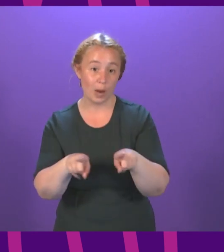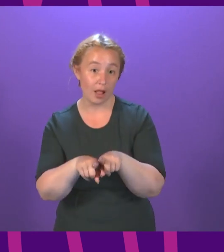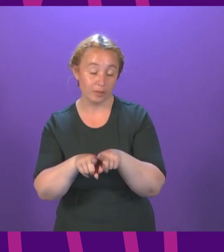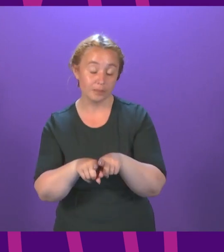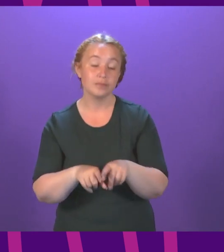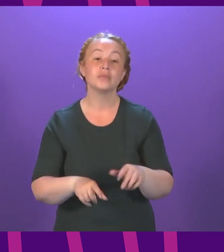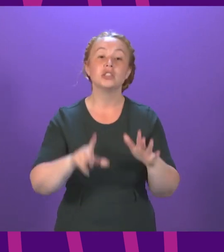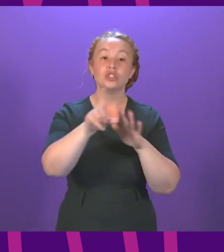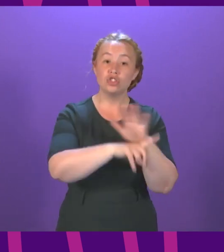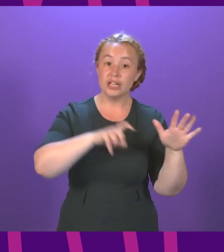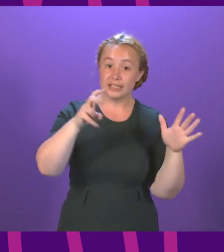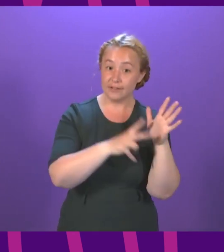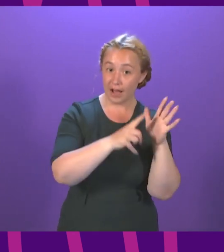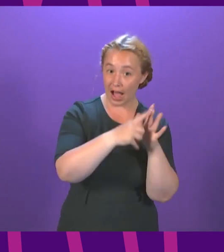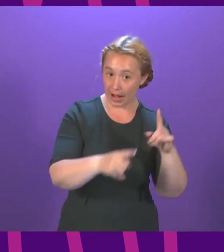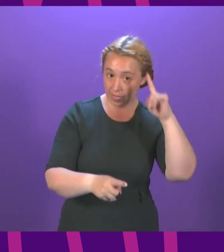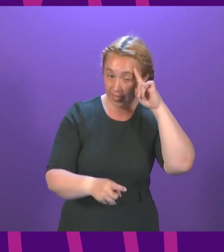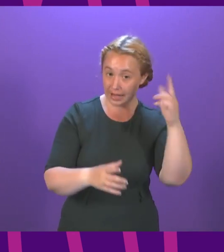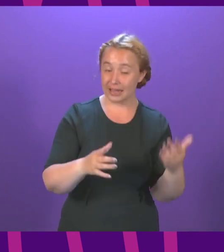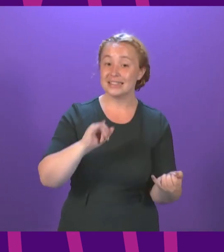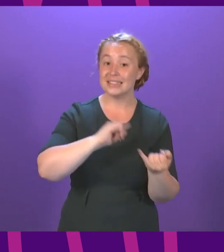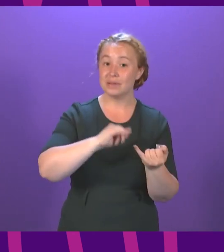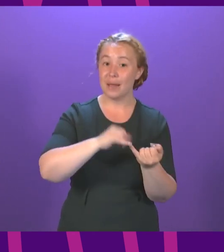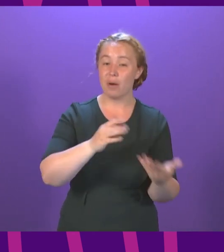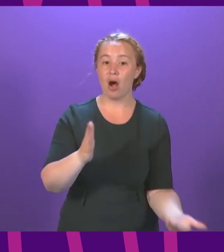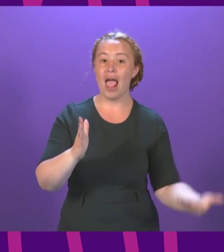recommends that any booster programme should begin in September, to maximise